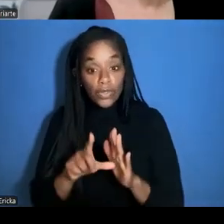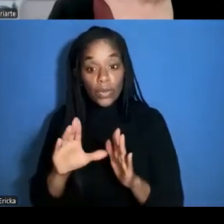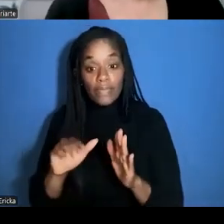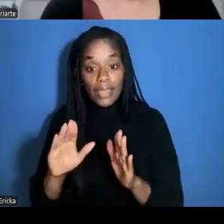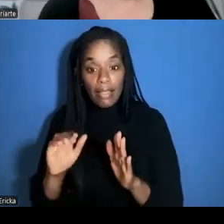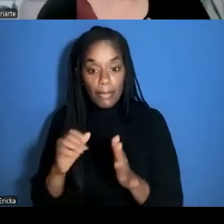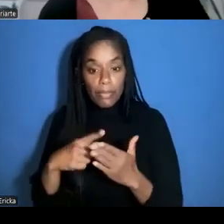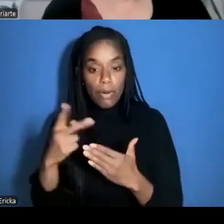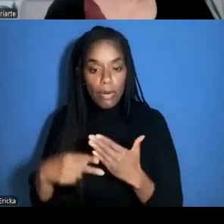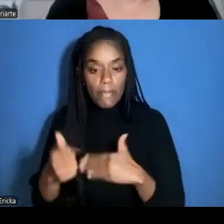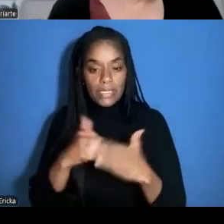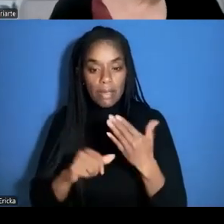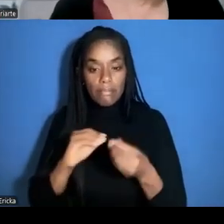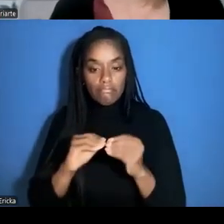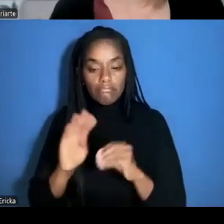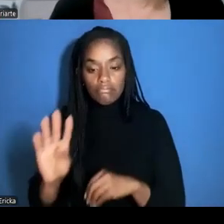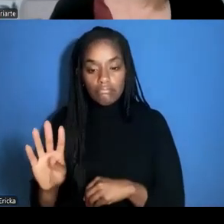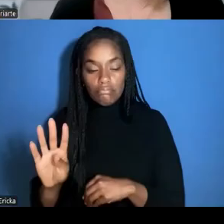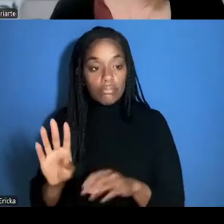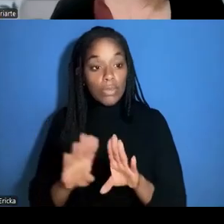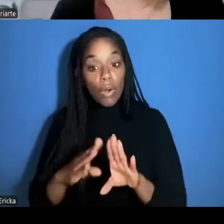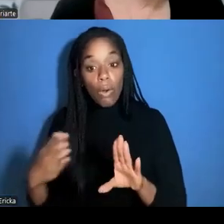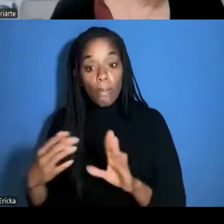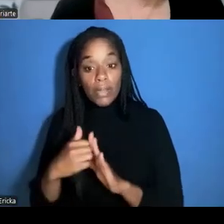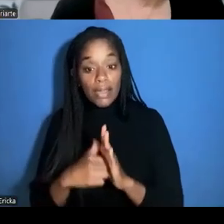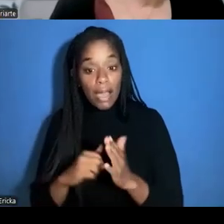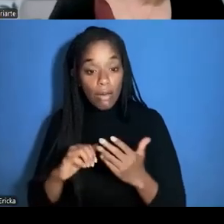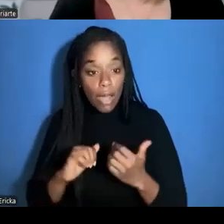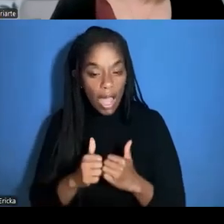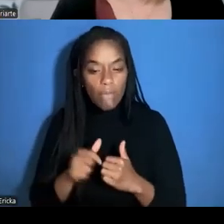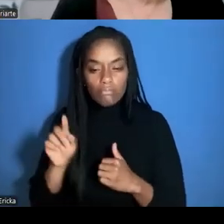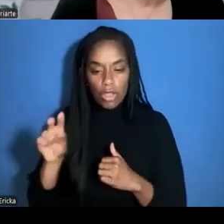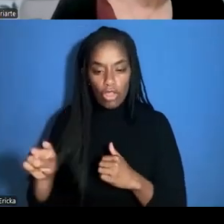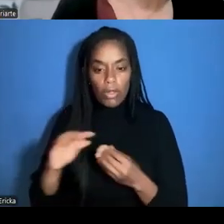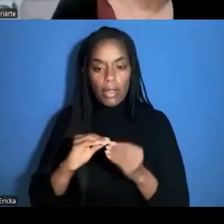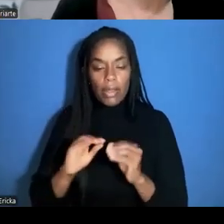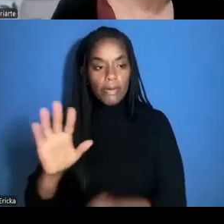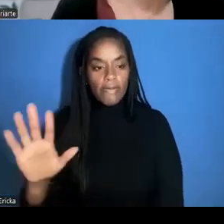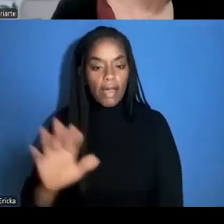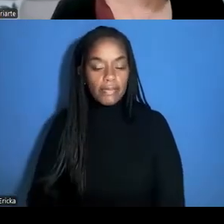How you open up an Able account you can go to number five. The different investment options.